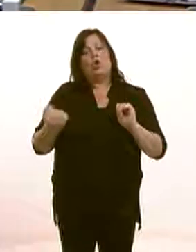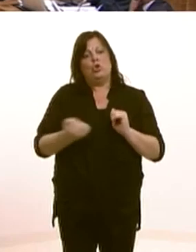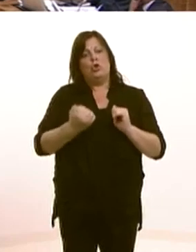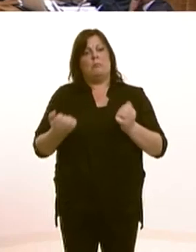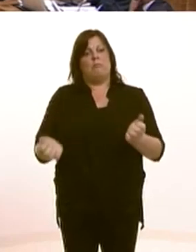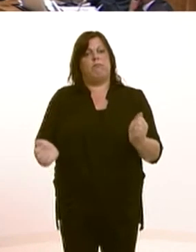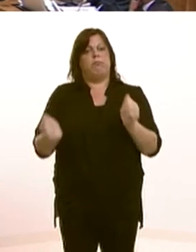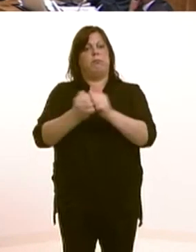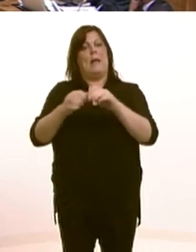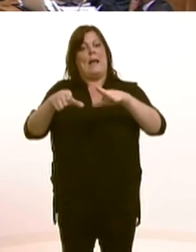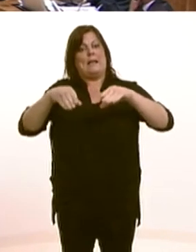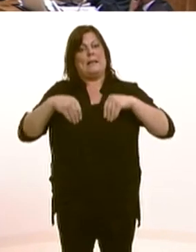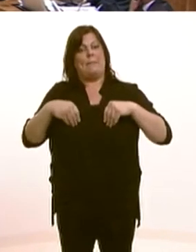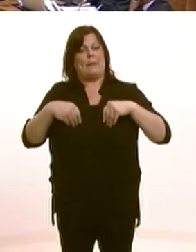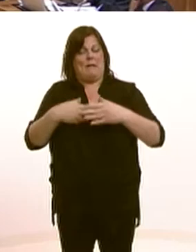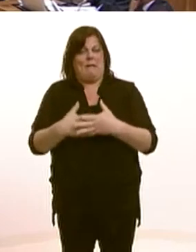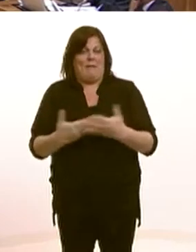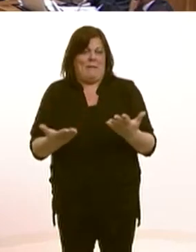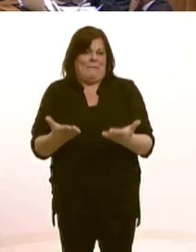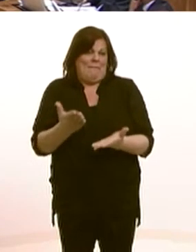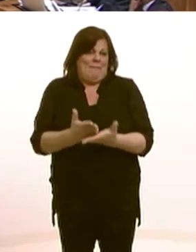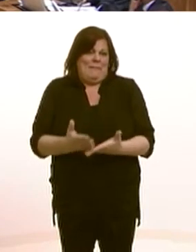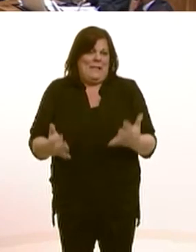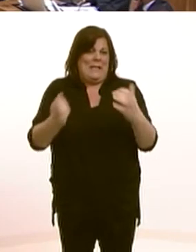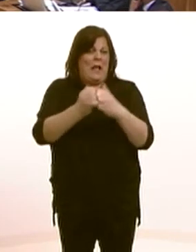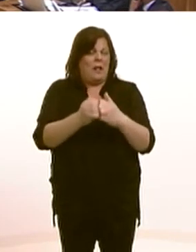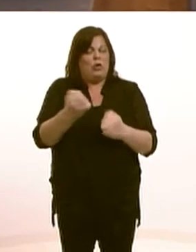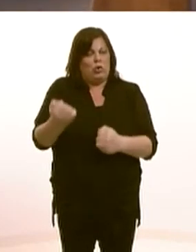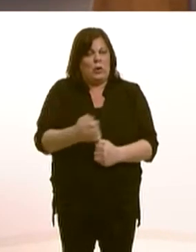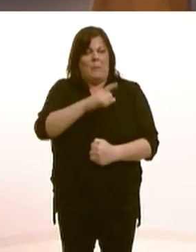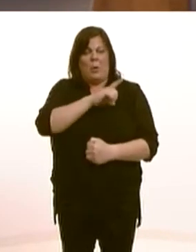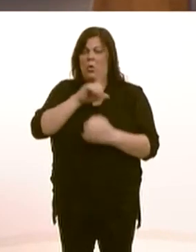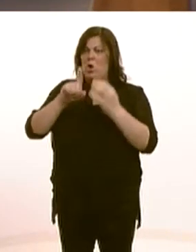on the table, and rightly so, because it wouldnít be right for the UK Government to agree issues